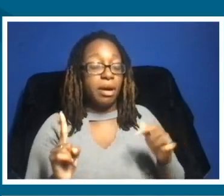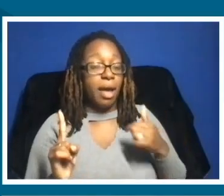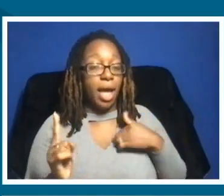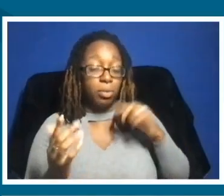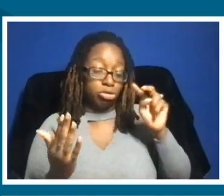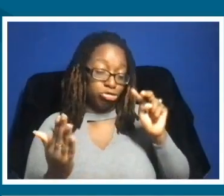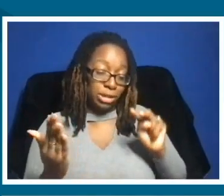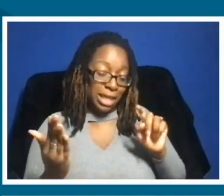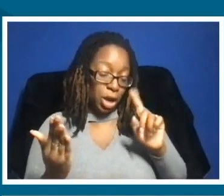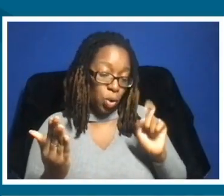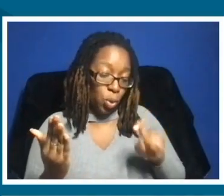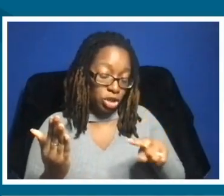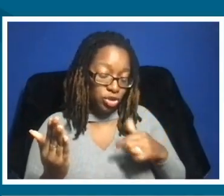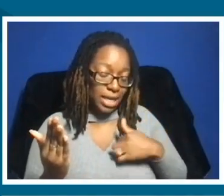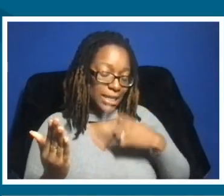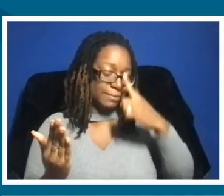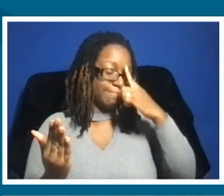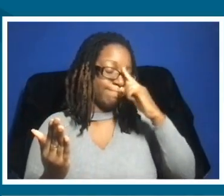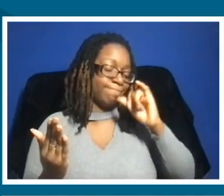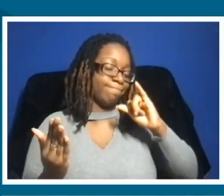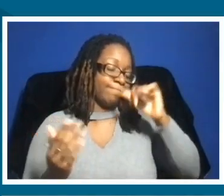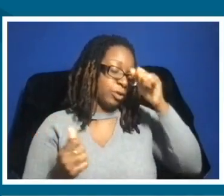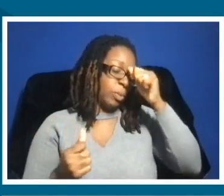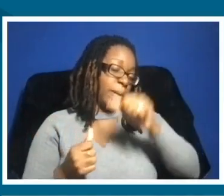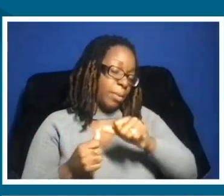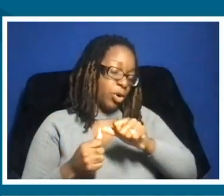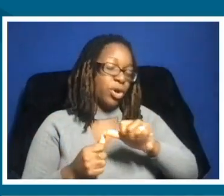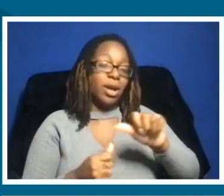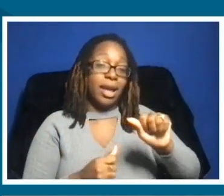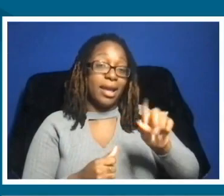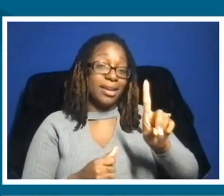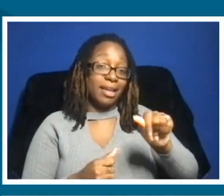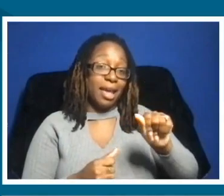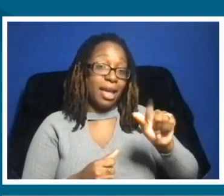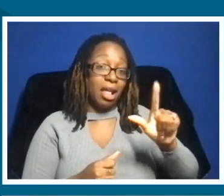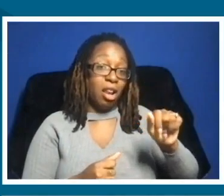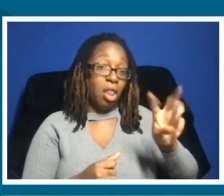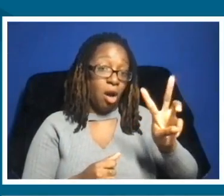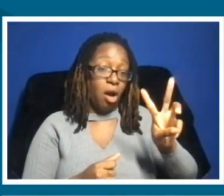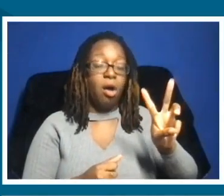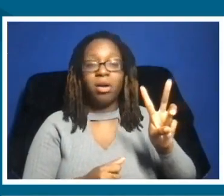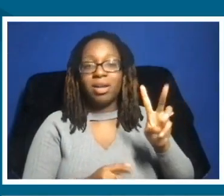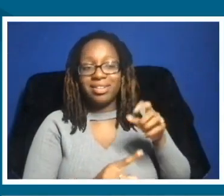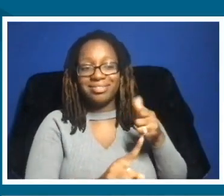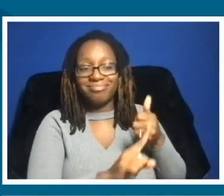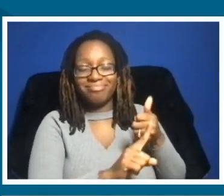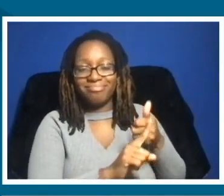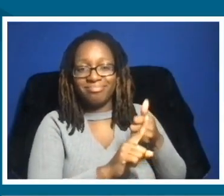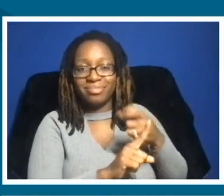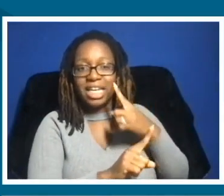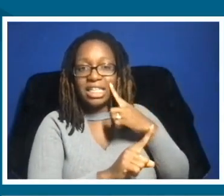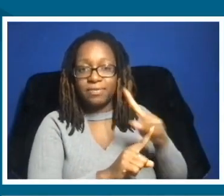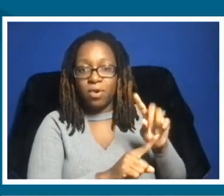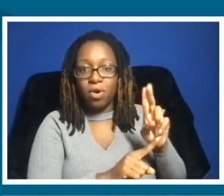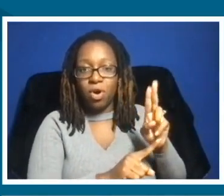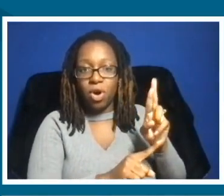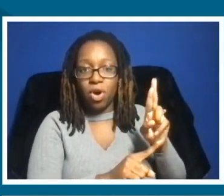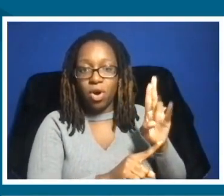something occurred to me which is that ada law is built into